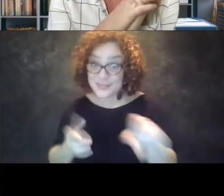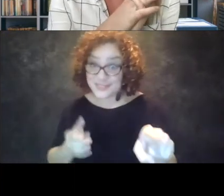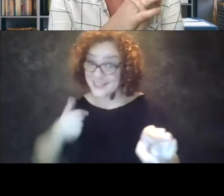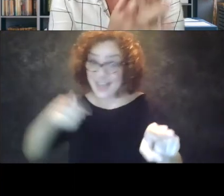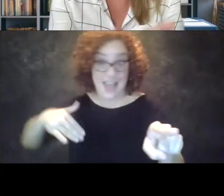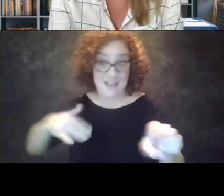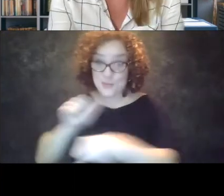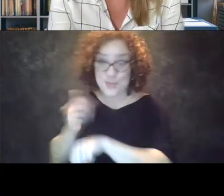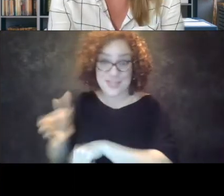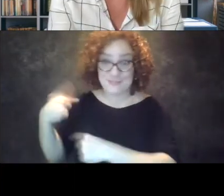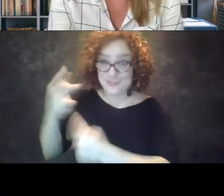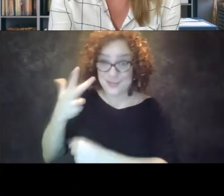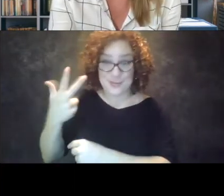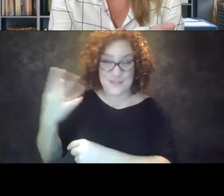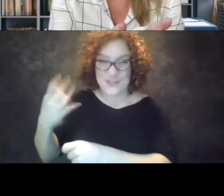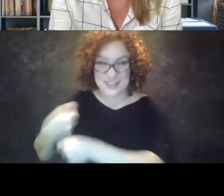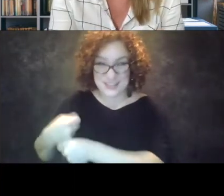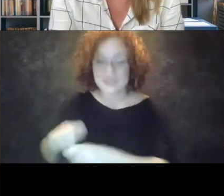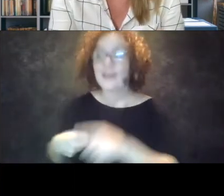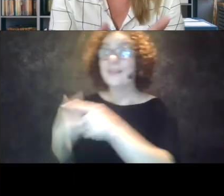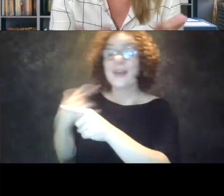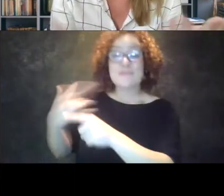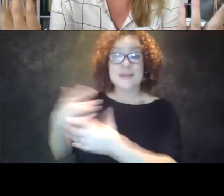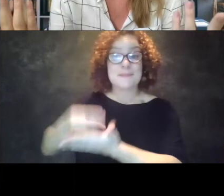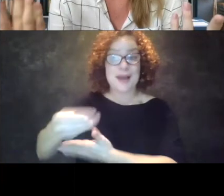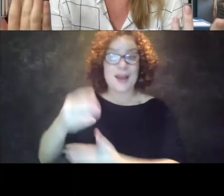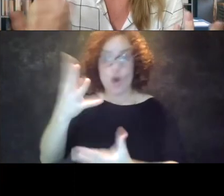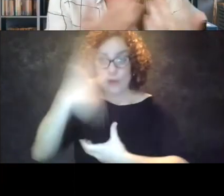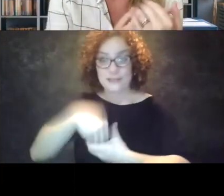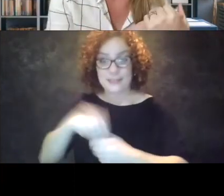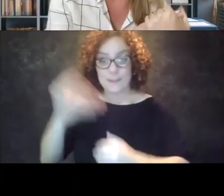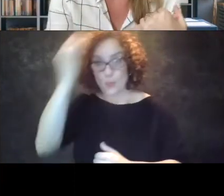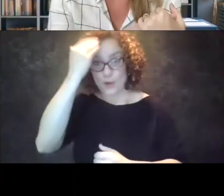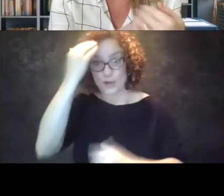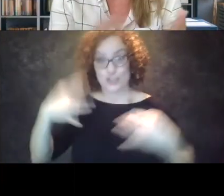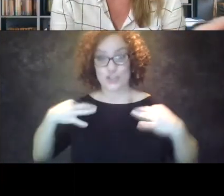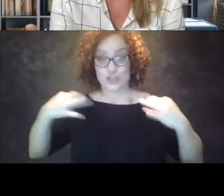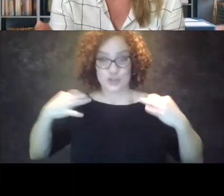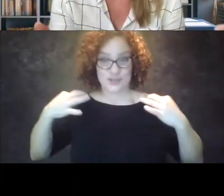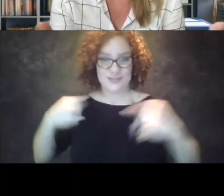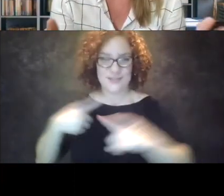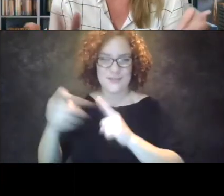buy the Autism Awareness shirt, for April off this website. And they all buy it with